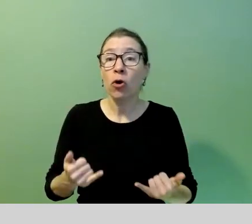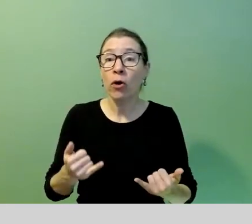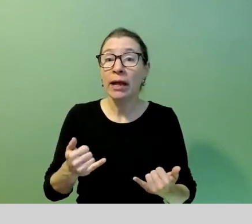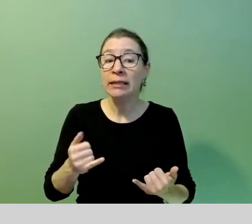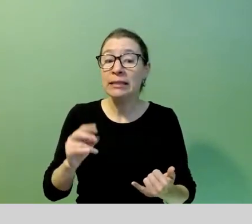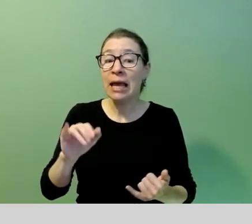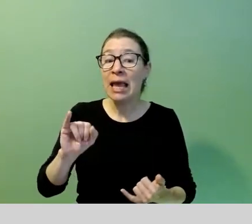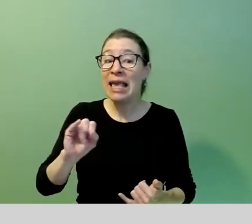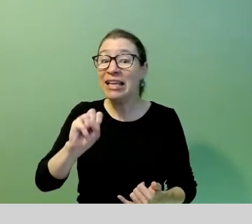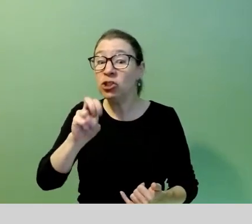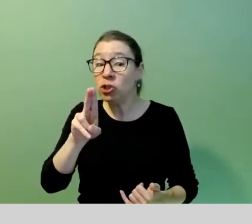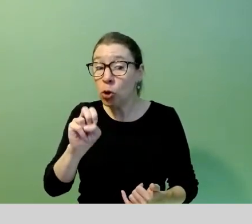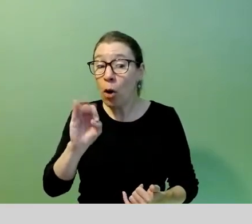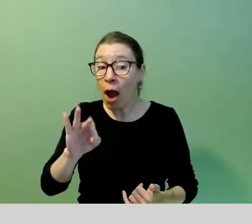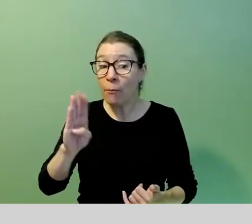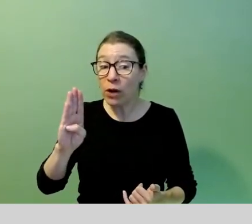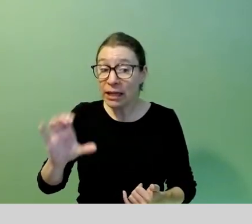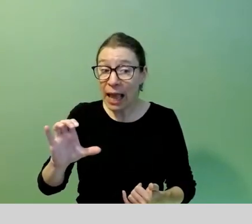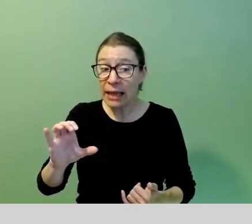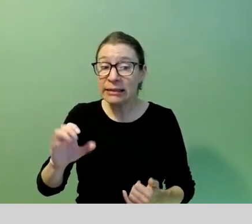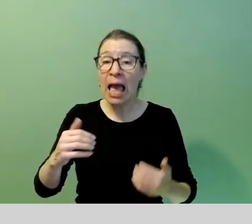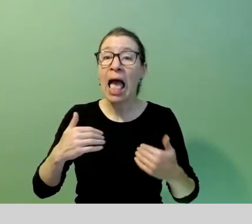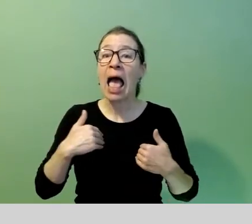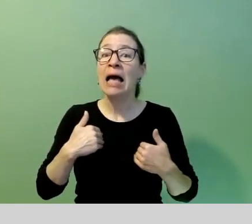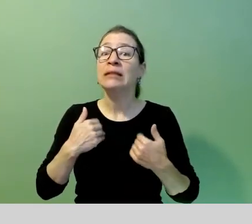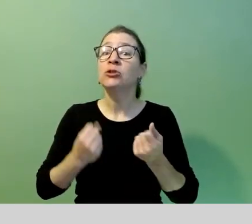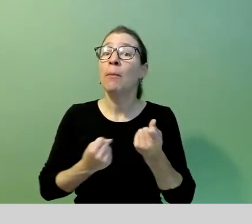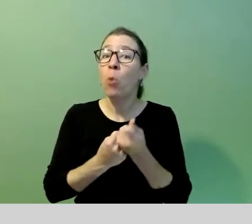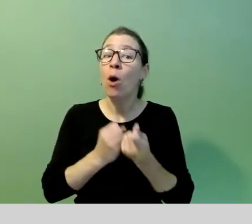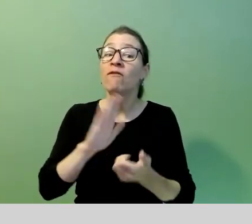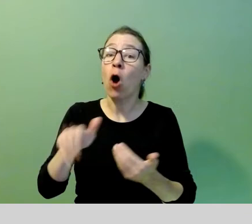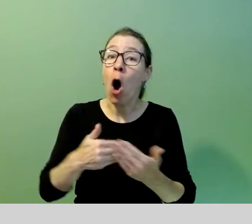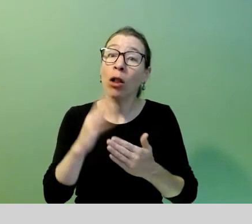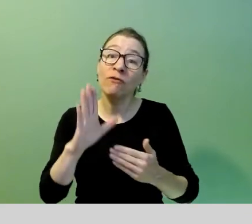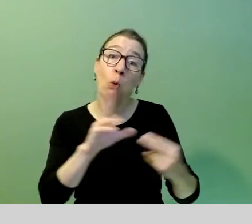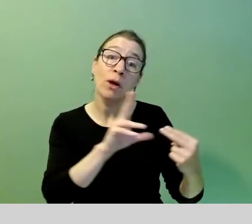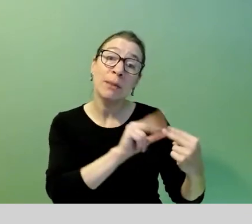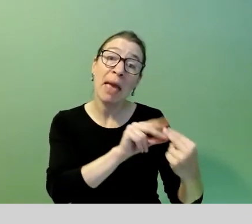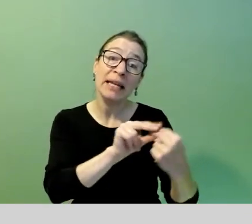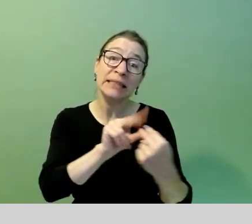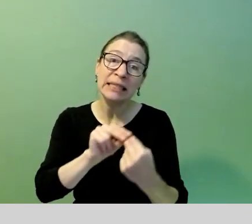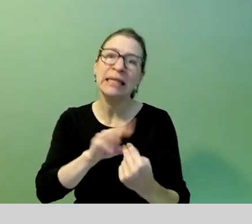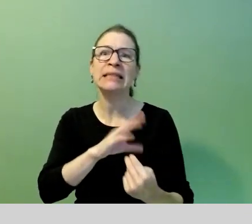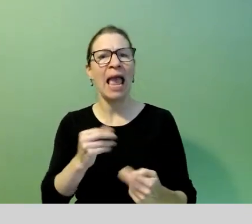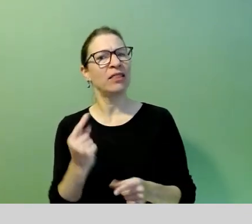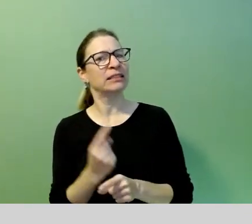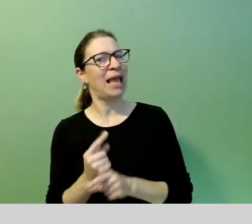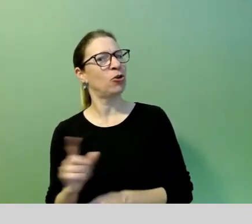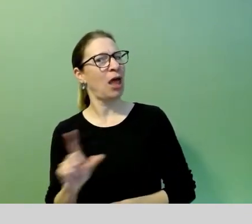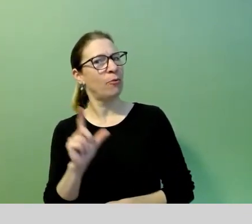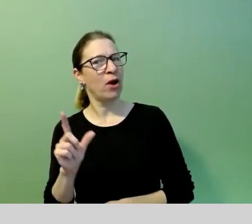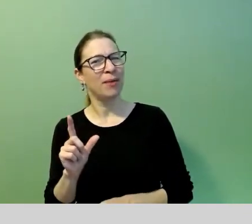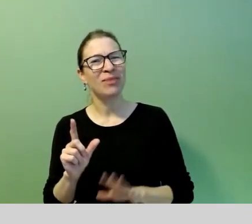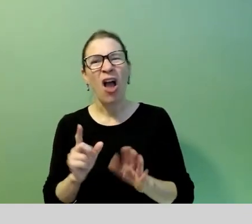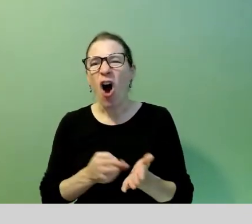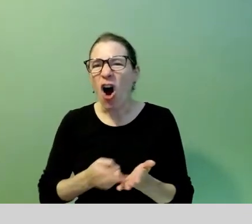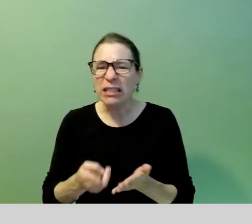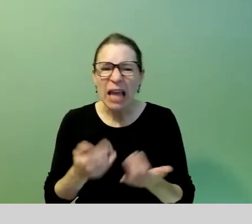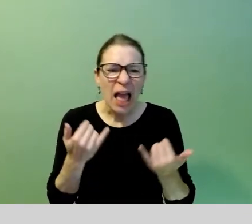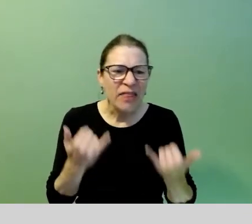is that it has to support all of your dependencies and all of the standard library. Honestly, this is still tiny as a lot of games go,